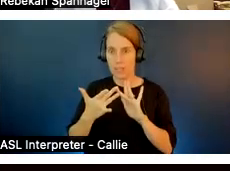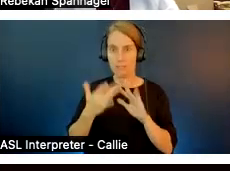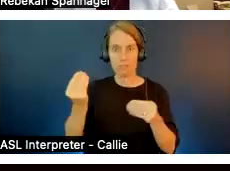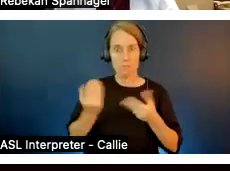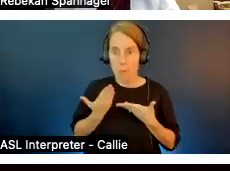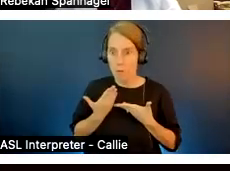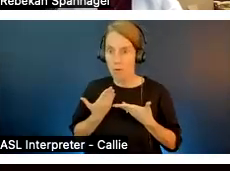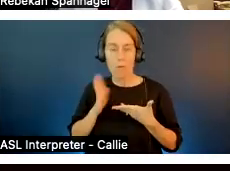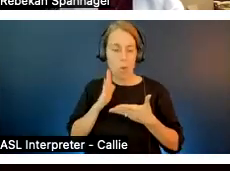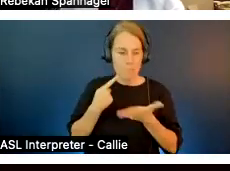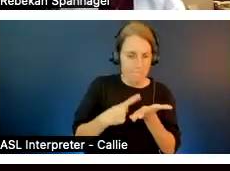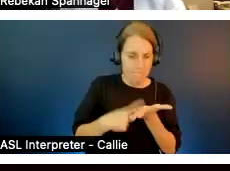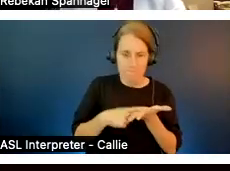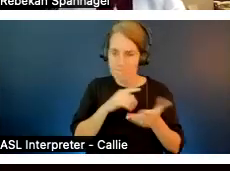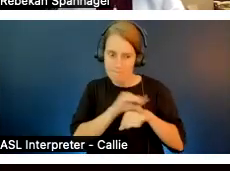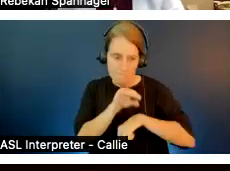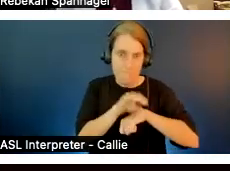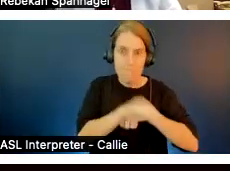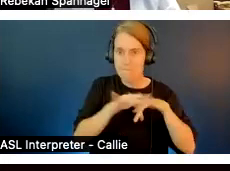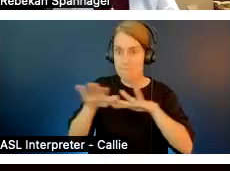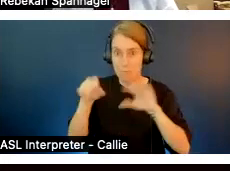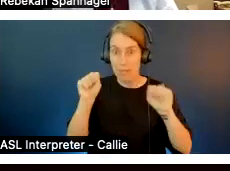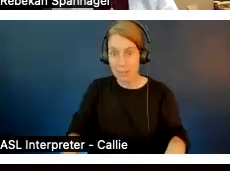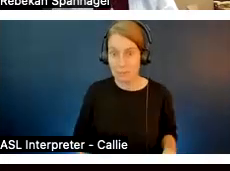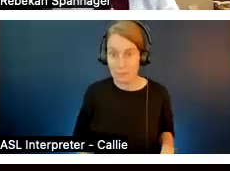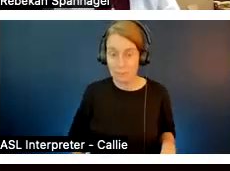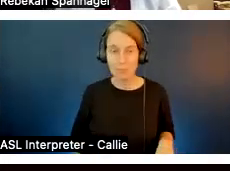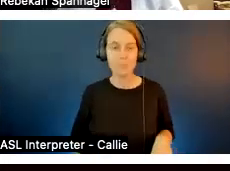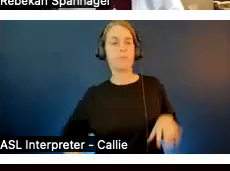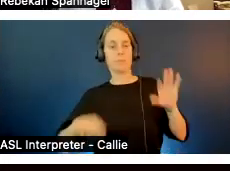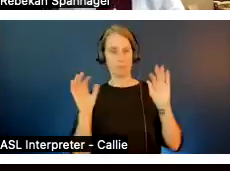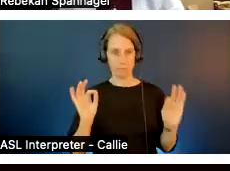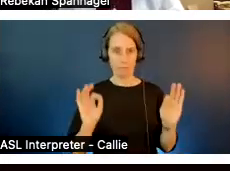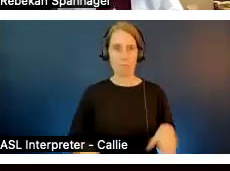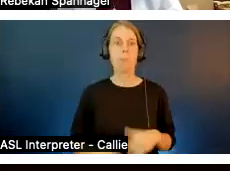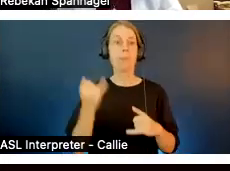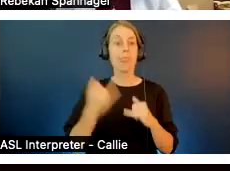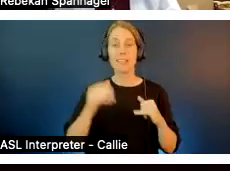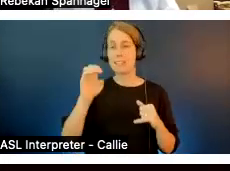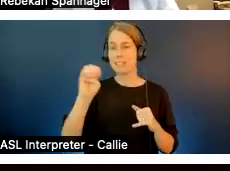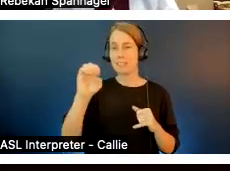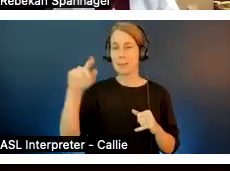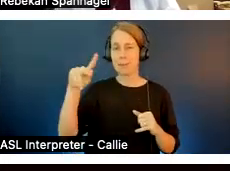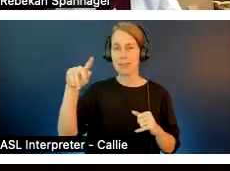next slide please so lastly we wanted to talk a bit about a program within medicaid called